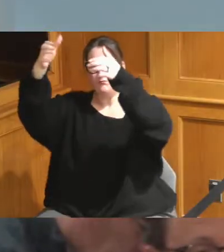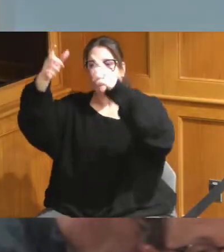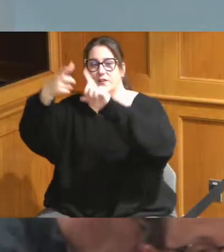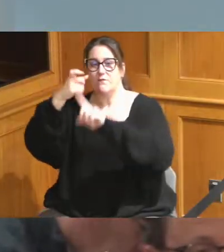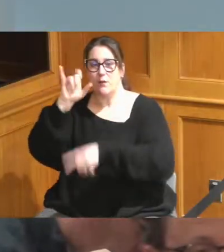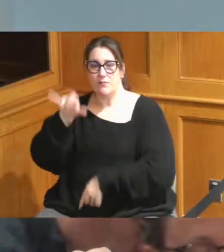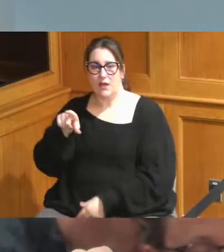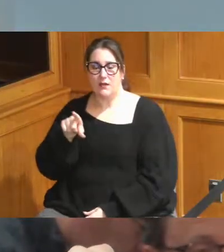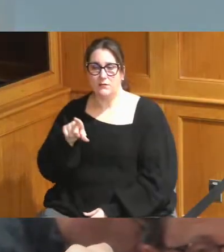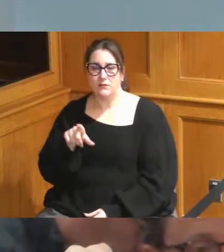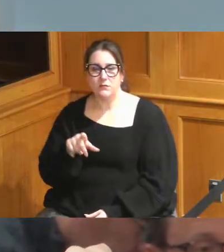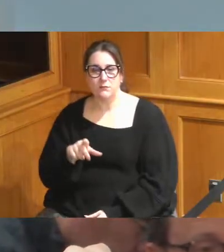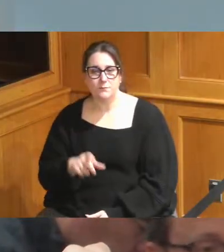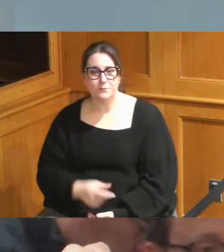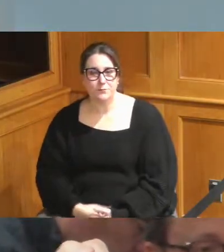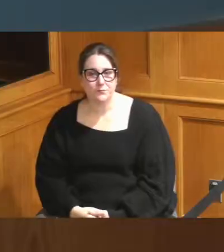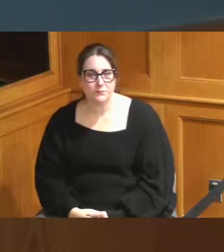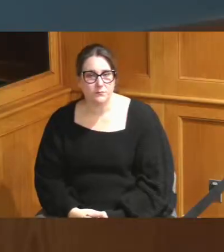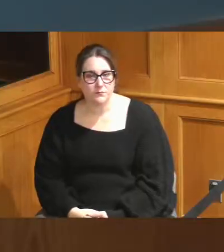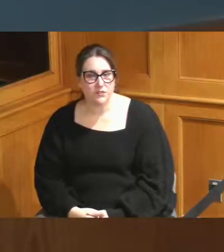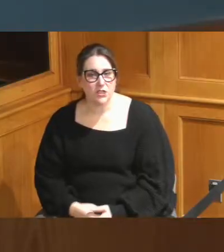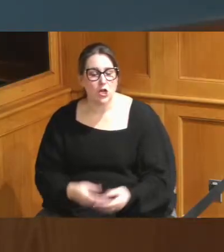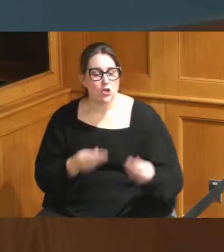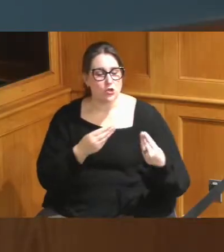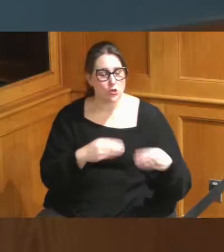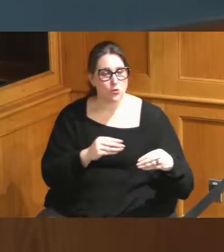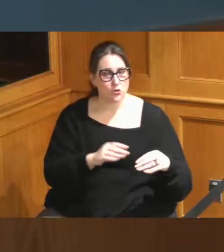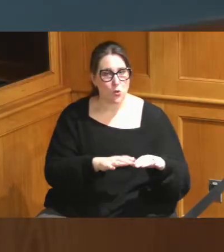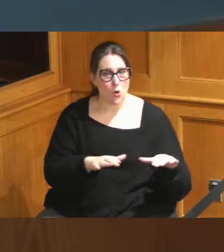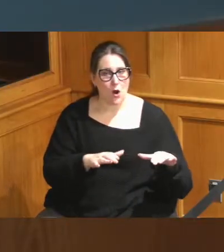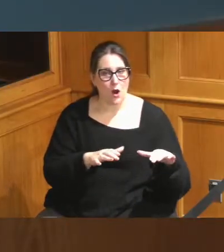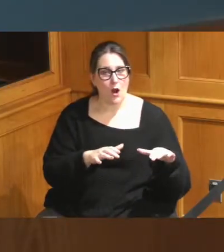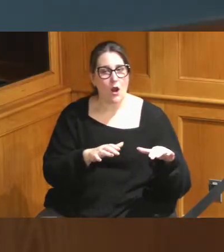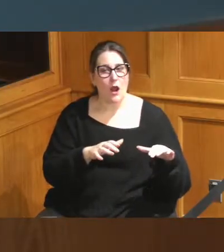Finley garage. We've got retail on the bottom and then the parking is above the retail. Yep. And